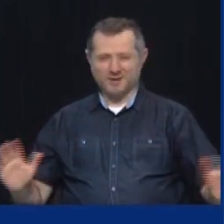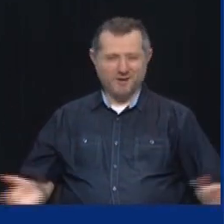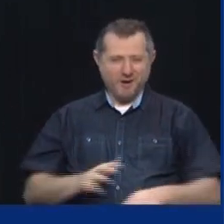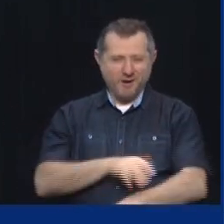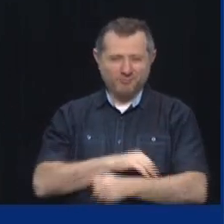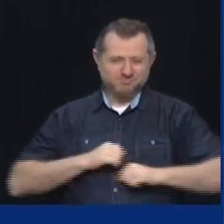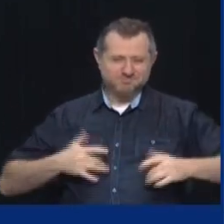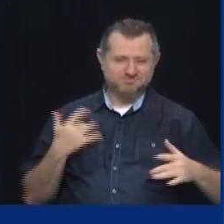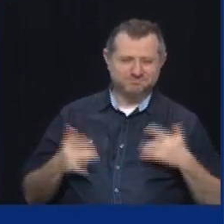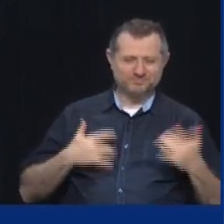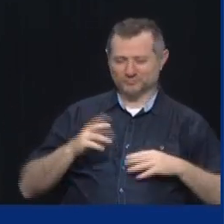EVERYONE SHOULD HAVE ENOUGH TO EAT.